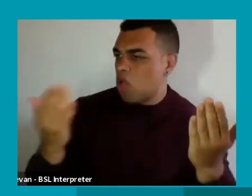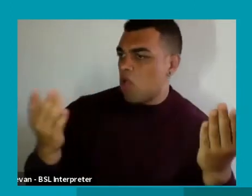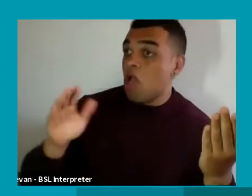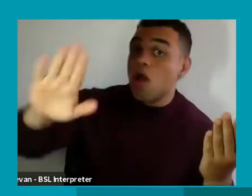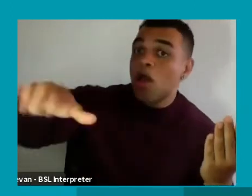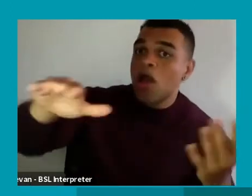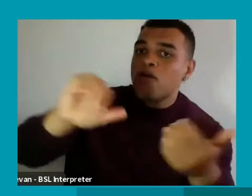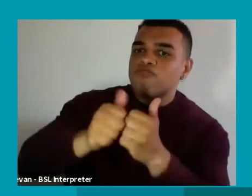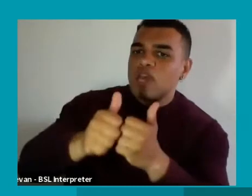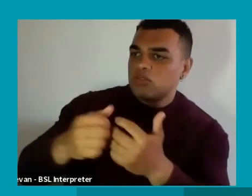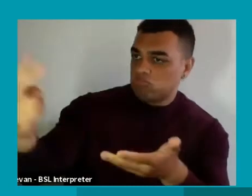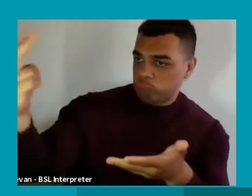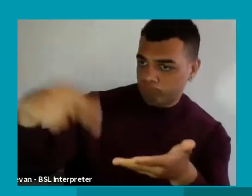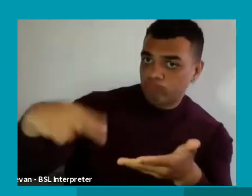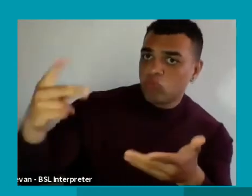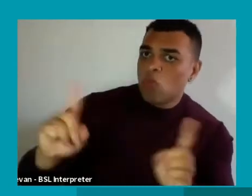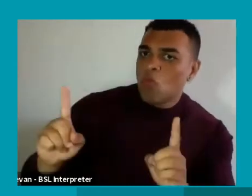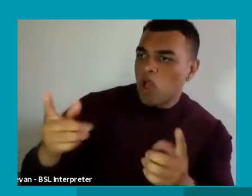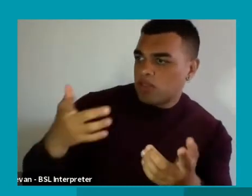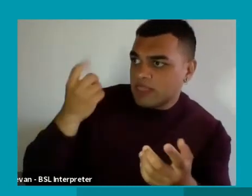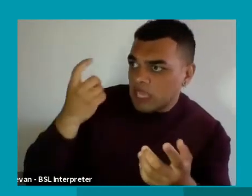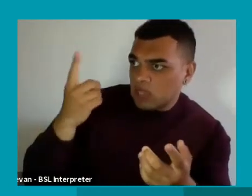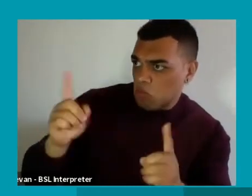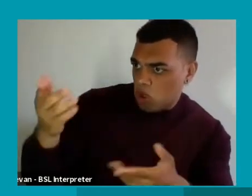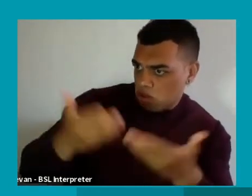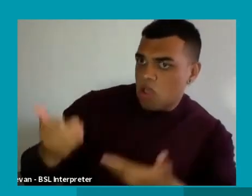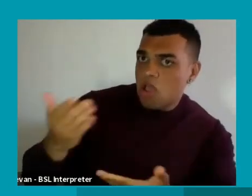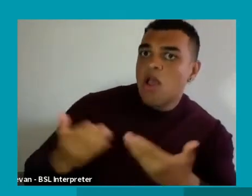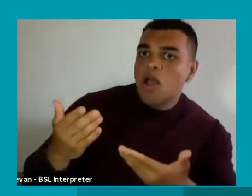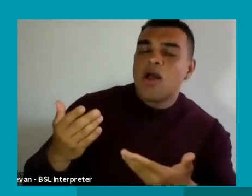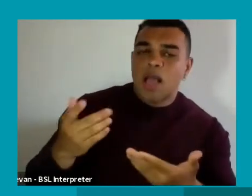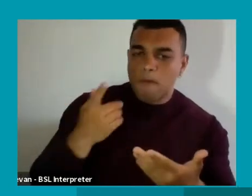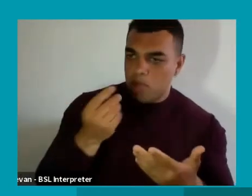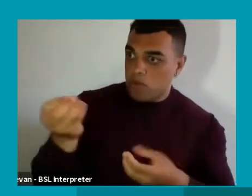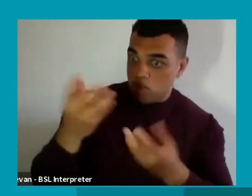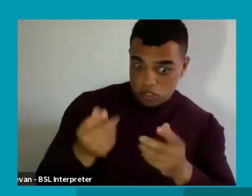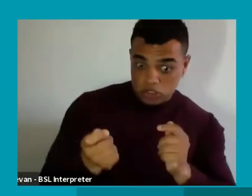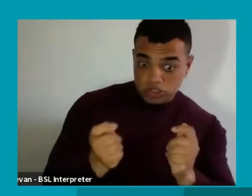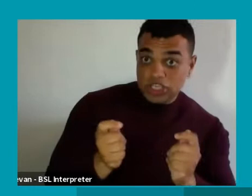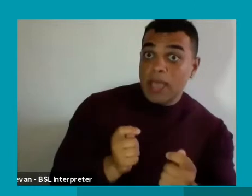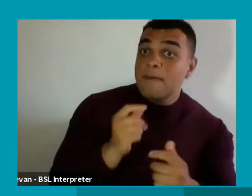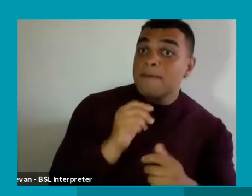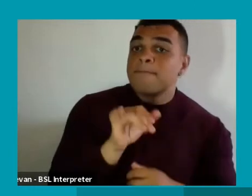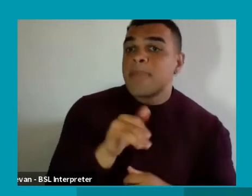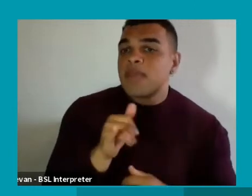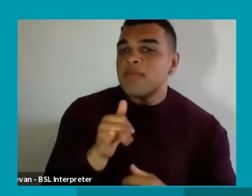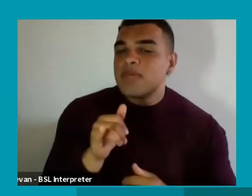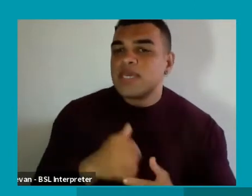and then come up with your final solution. But this actually might change depending on the job that you apply for.